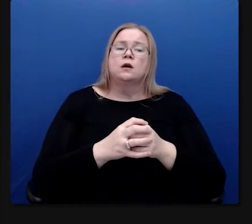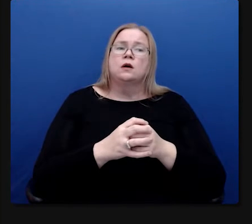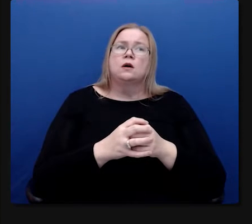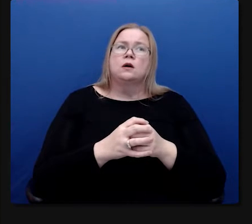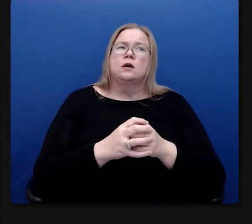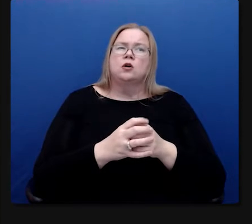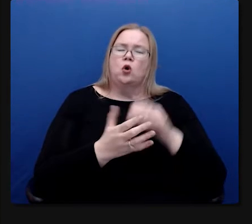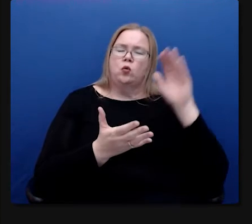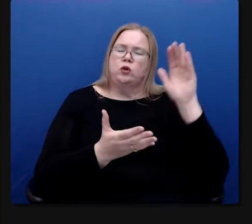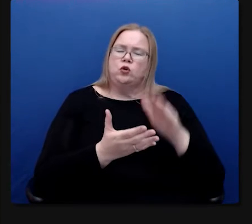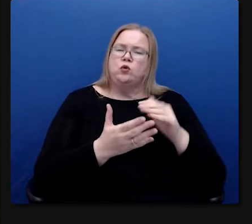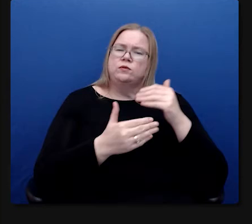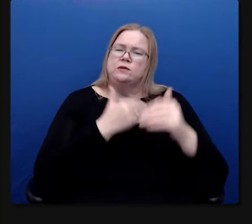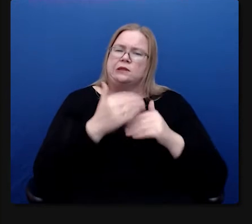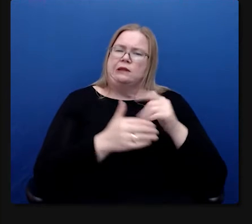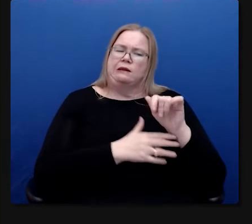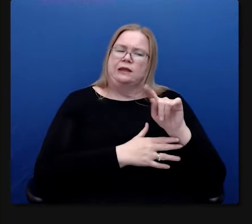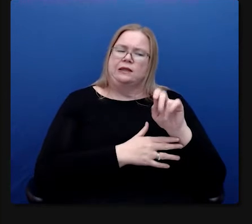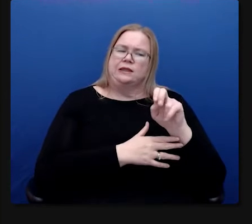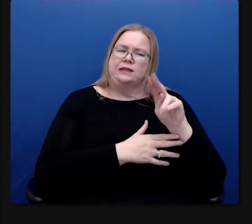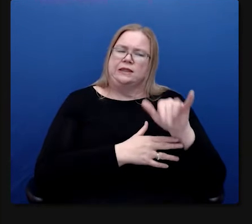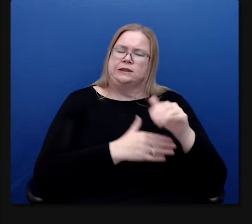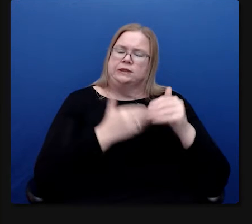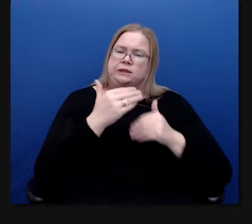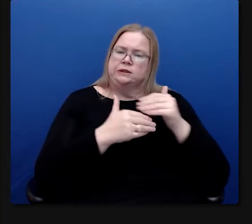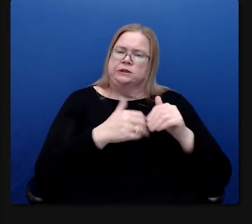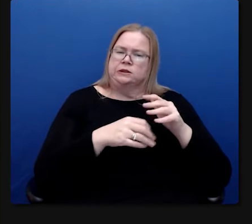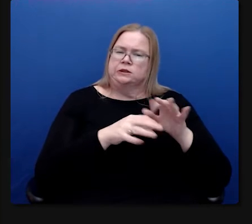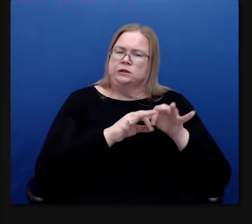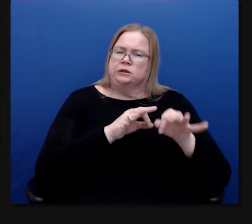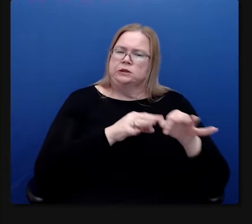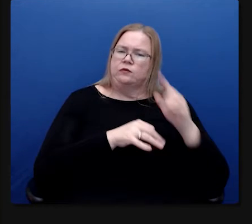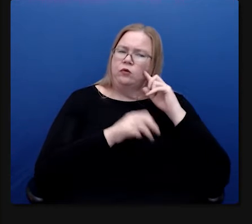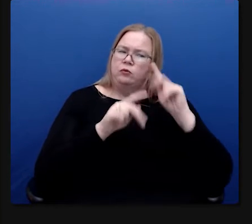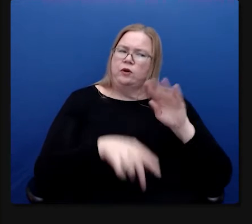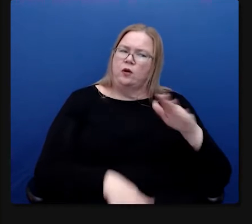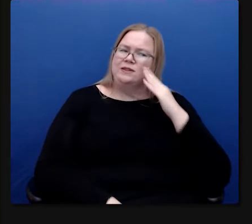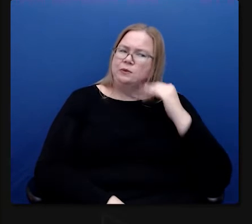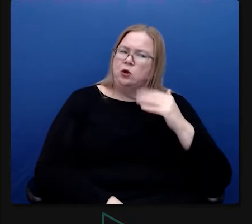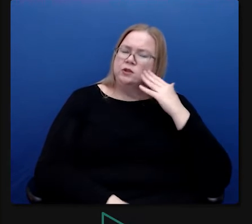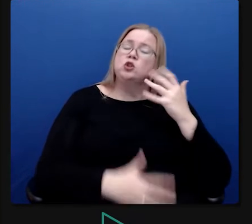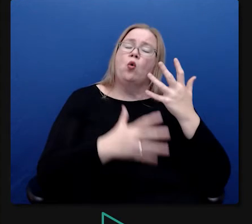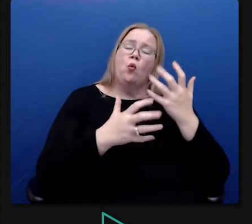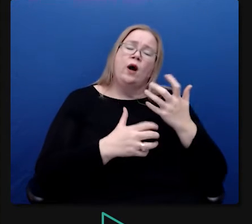To reduce the latency of whoever's using the machines experience, you want to have this,